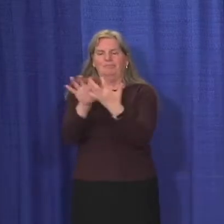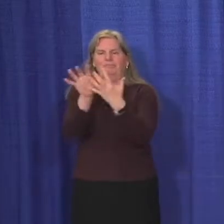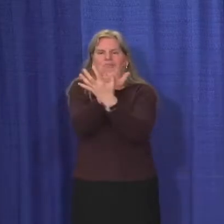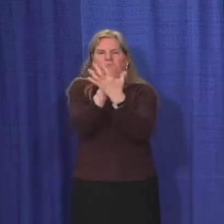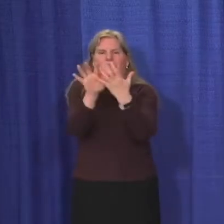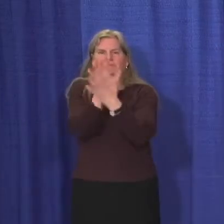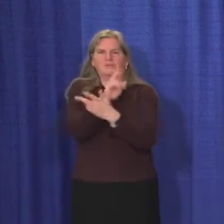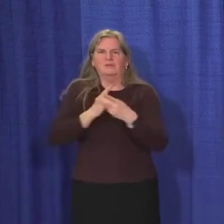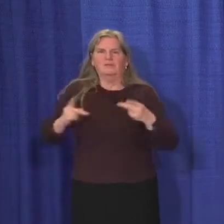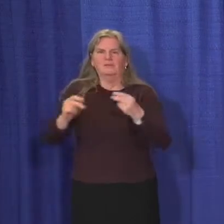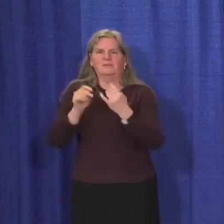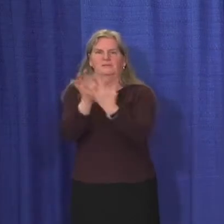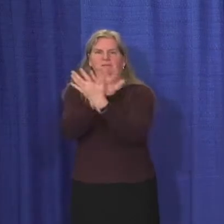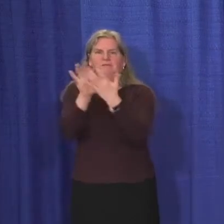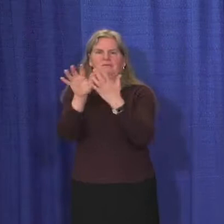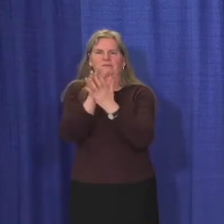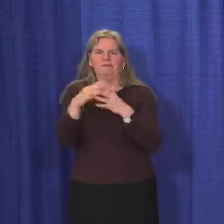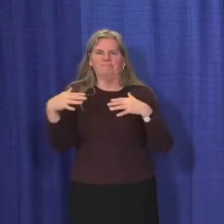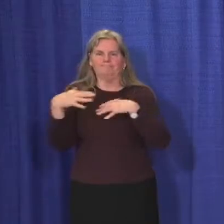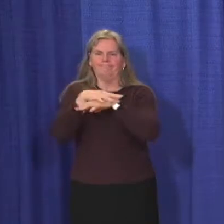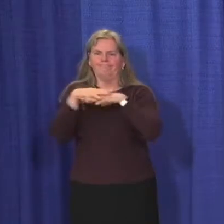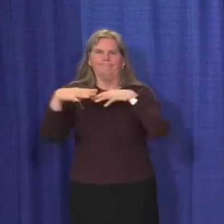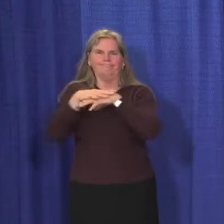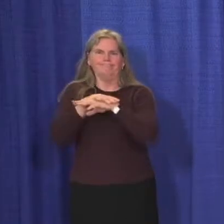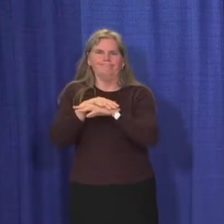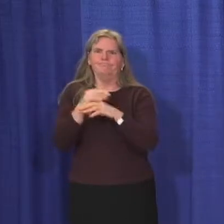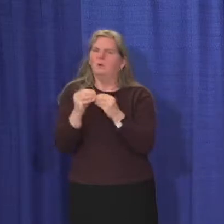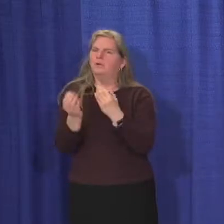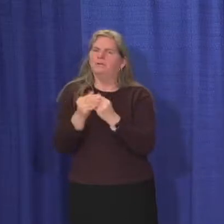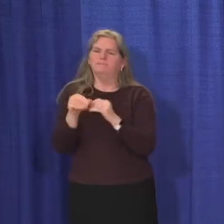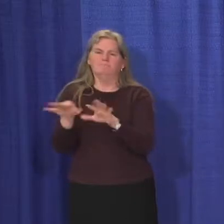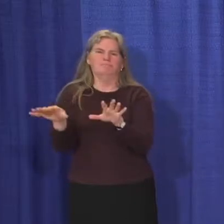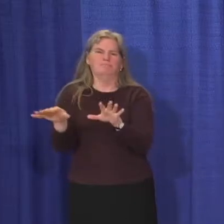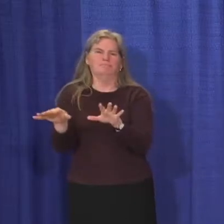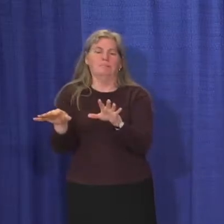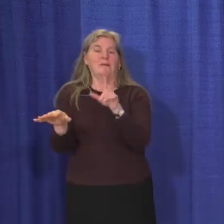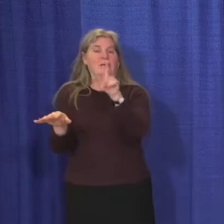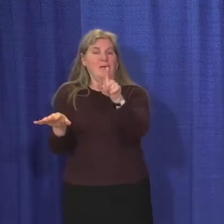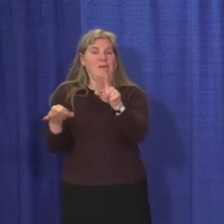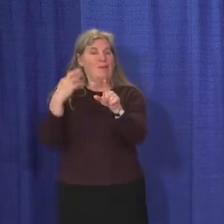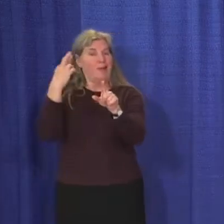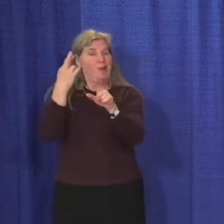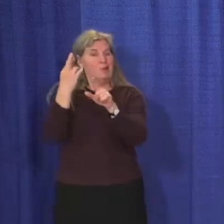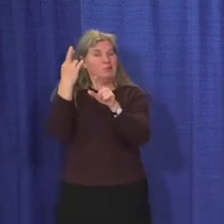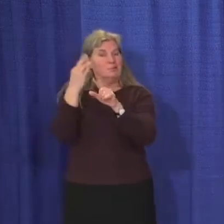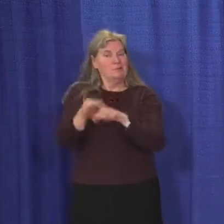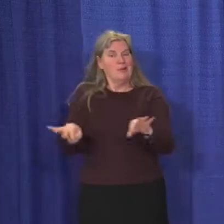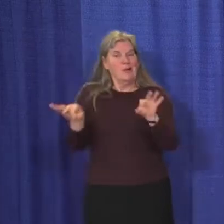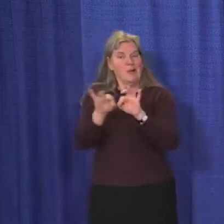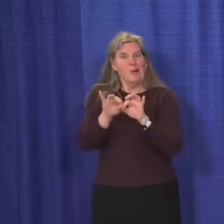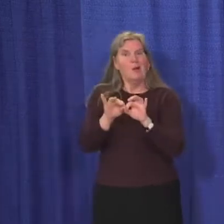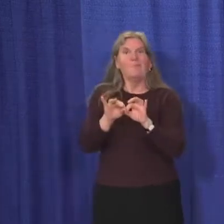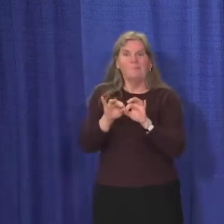close contact between people. That is why it is so important to continue to work together to